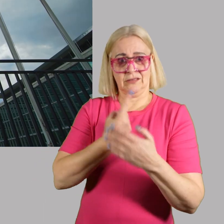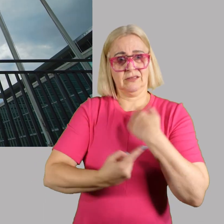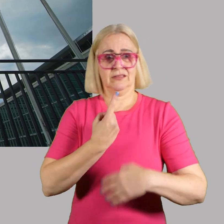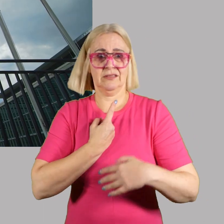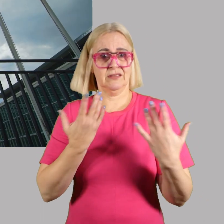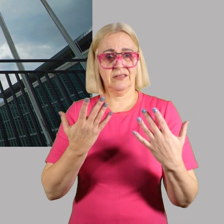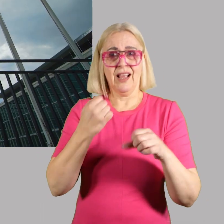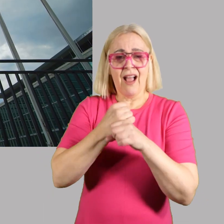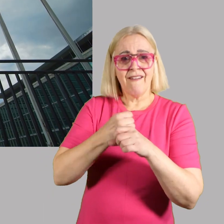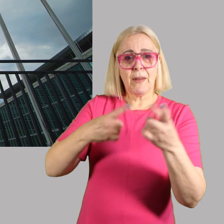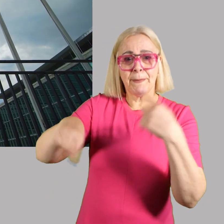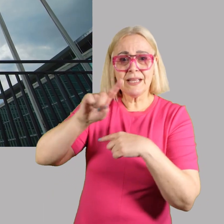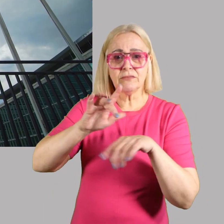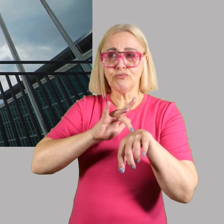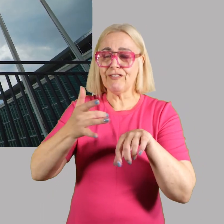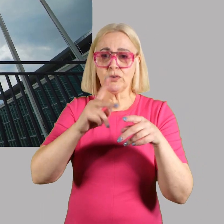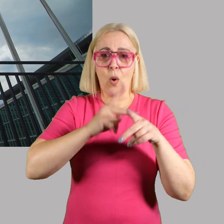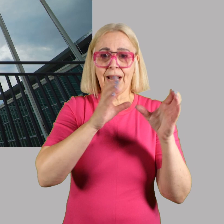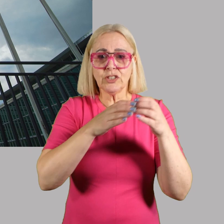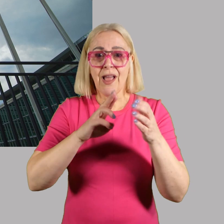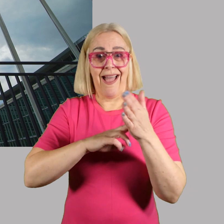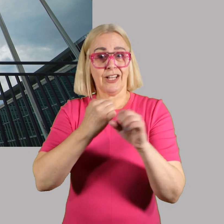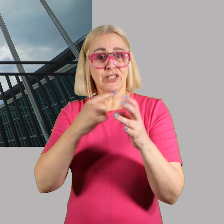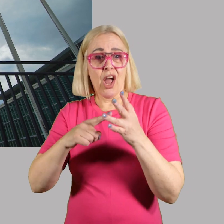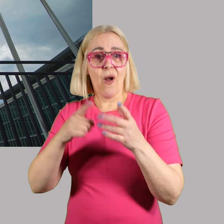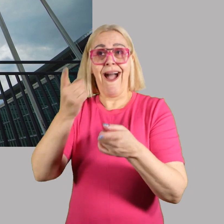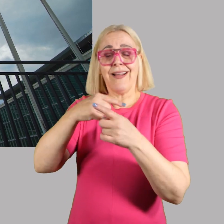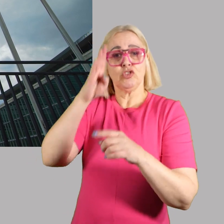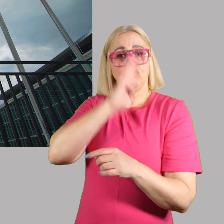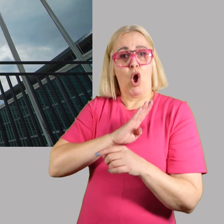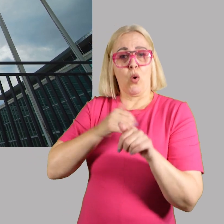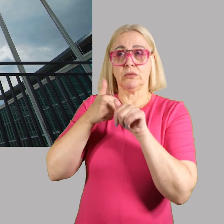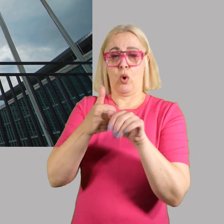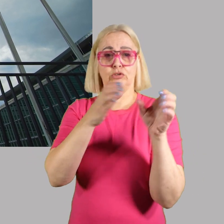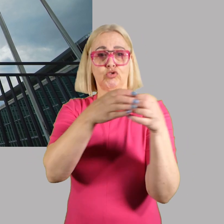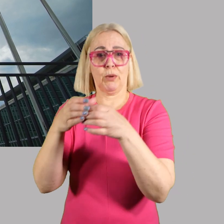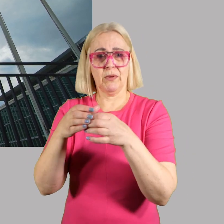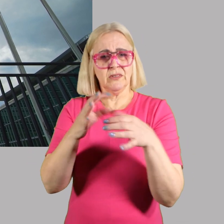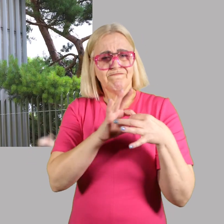We can't do it alone. The government, the professional organisations and NGOs, and the stroke support